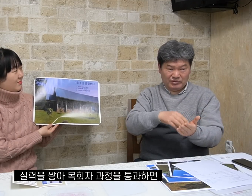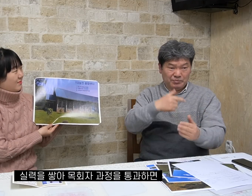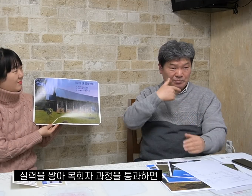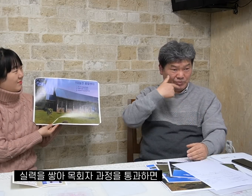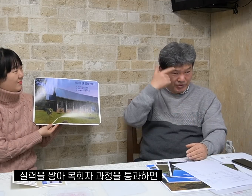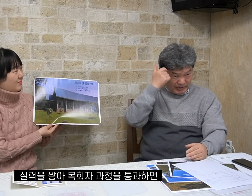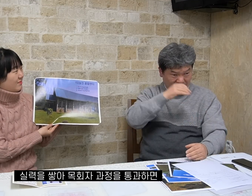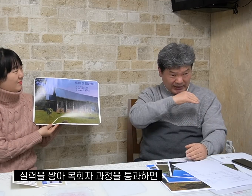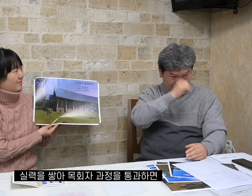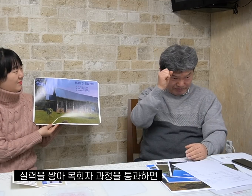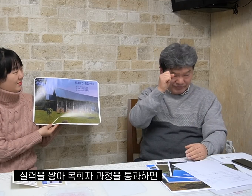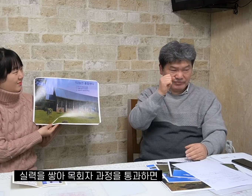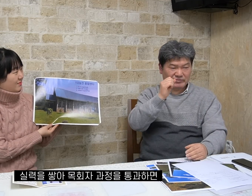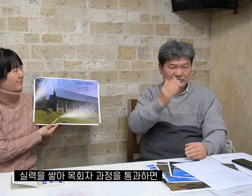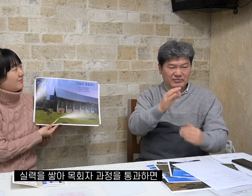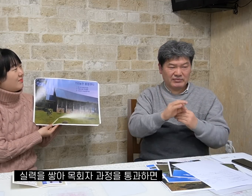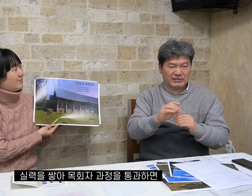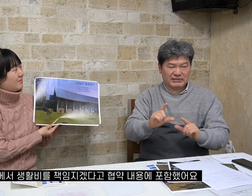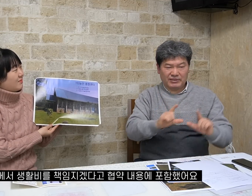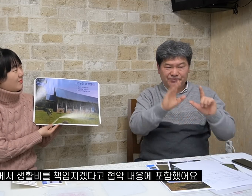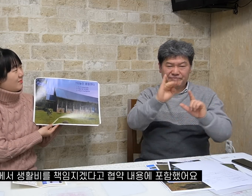develop skills and pass the pastoral course,